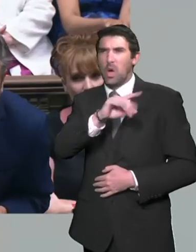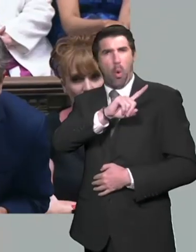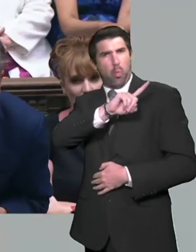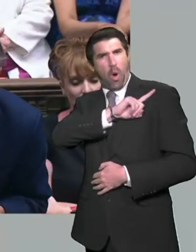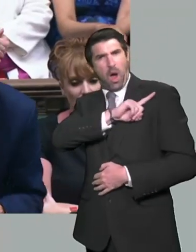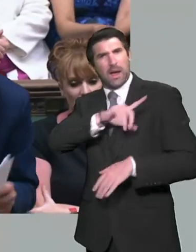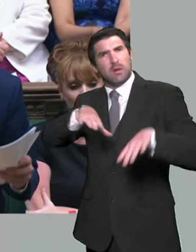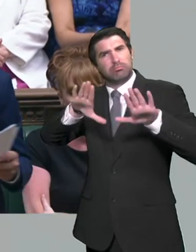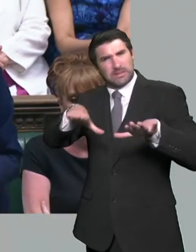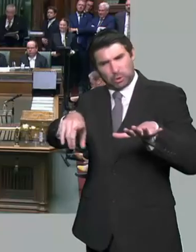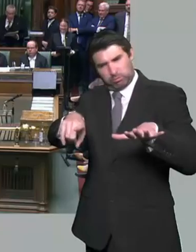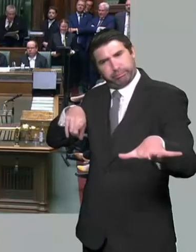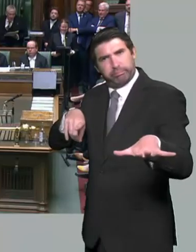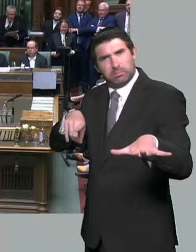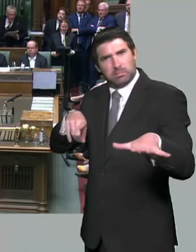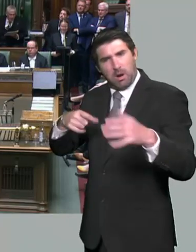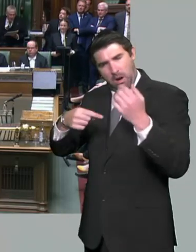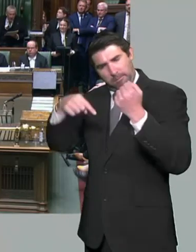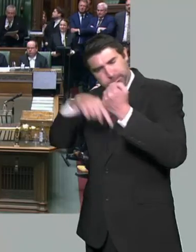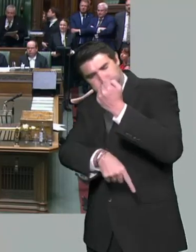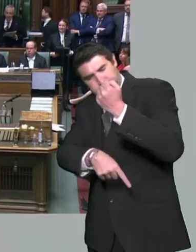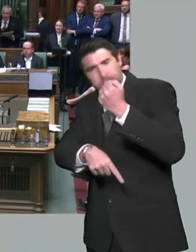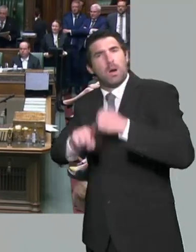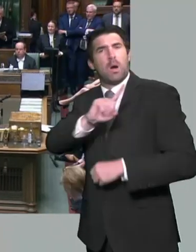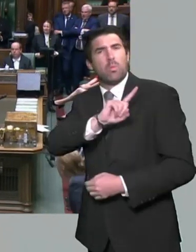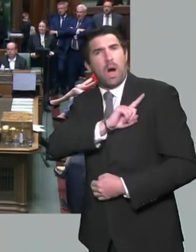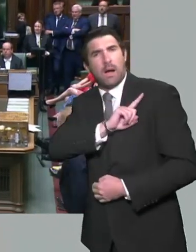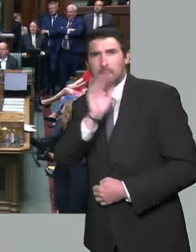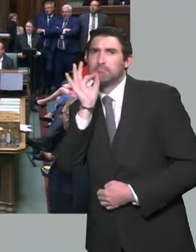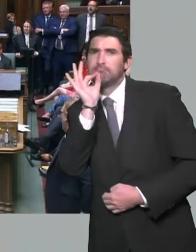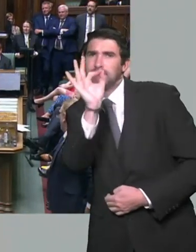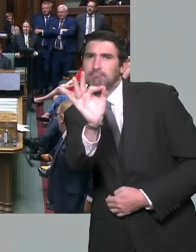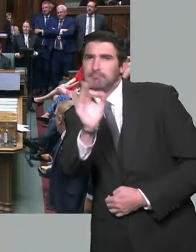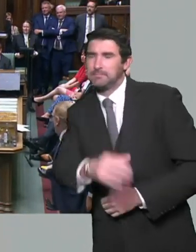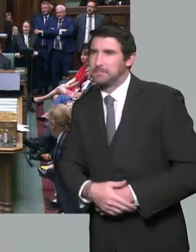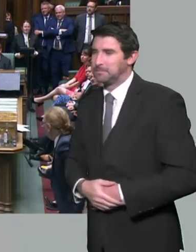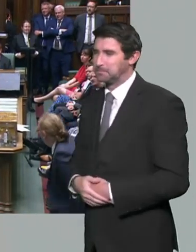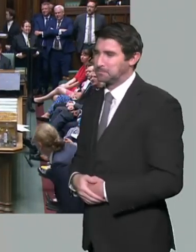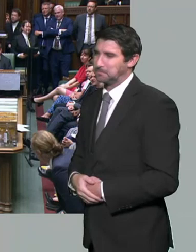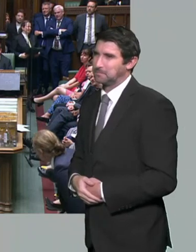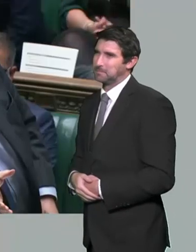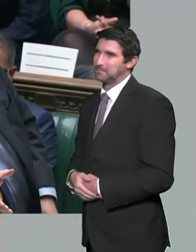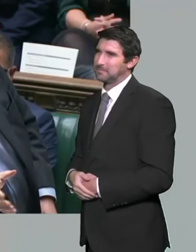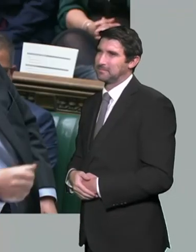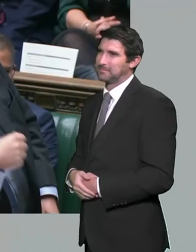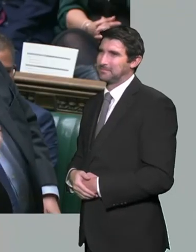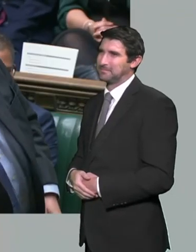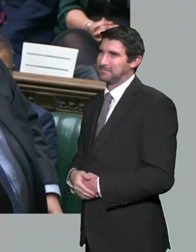other major economy? The Prime Minister I think everybody can see that I have just